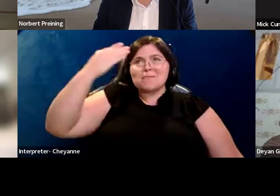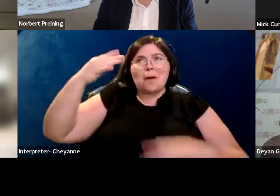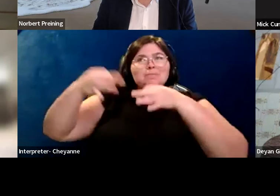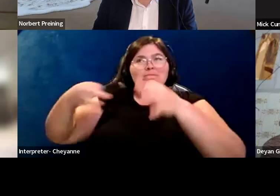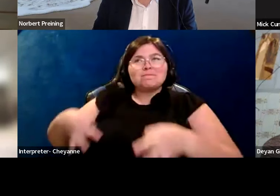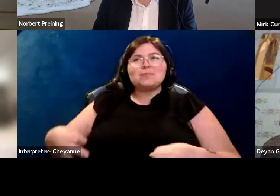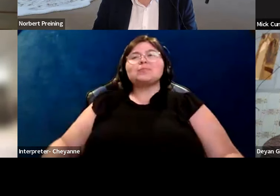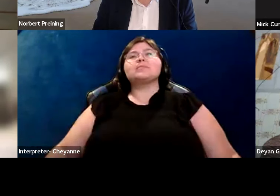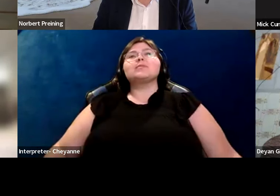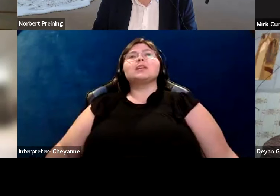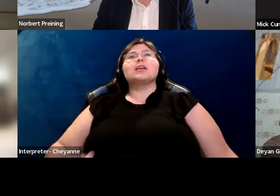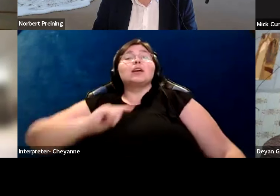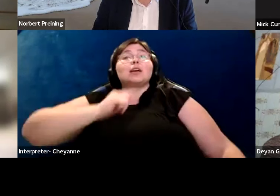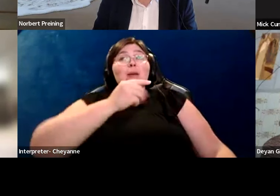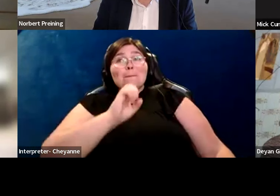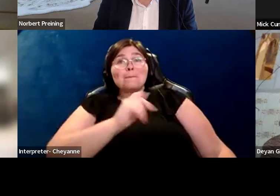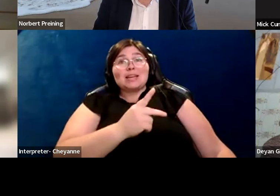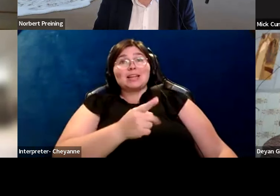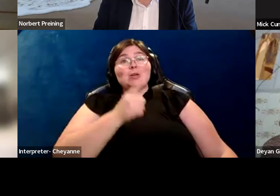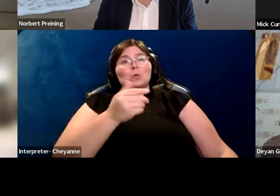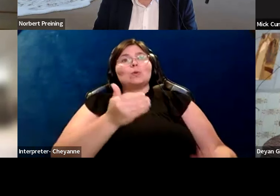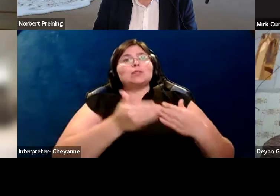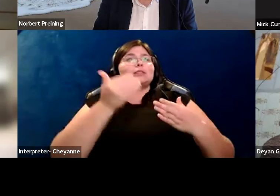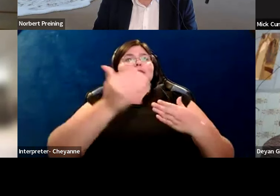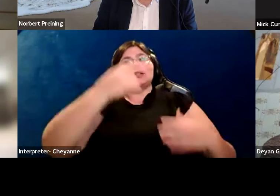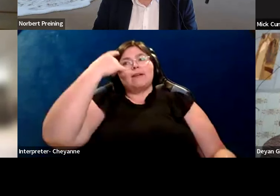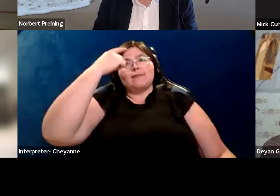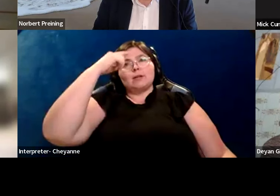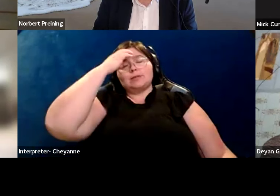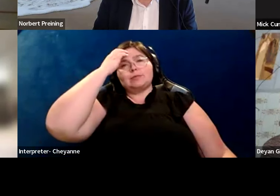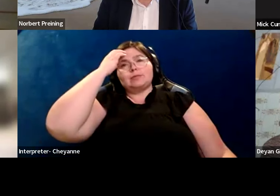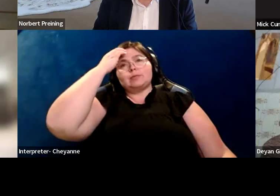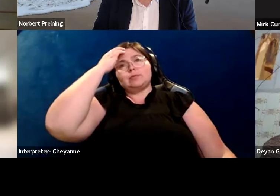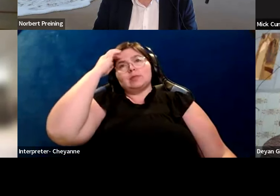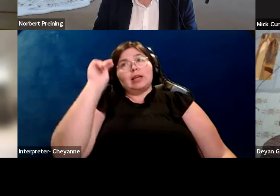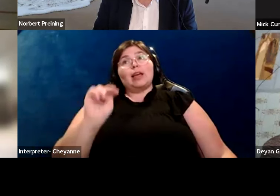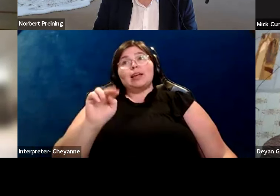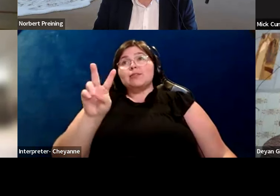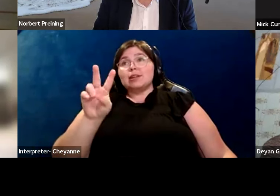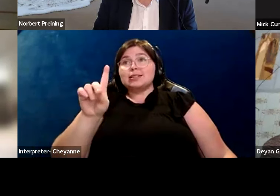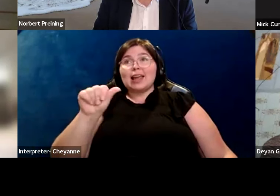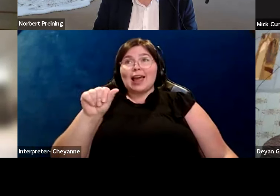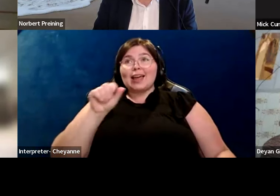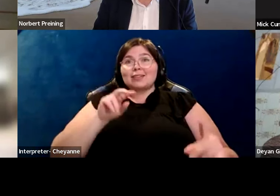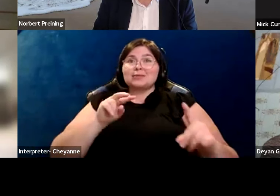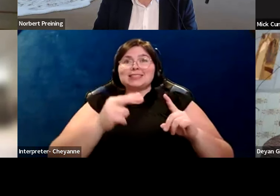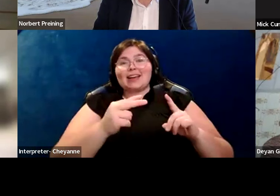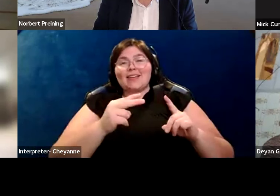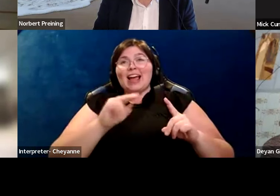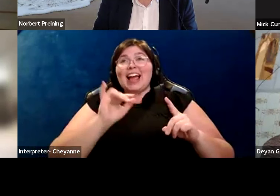Mick, we wanted to turn to you next for the NVDA perspective on that demonstration that we just heard.